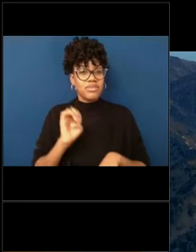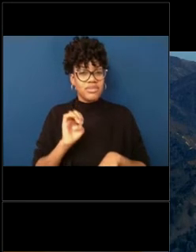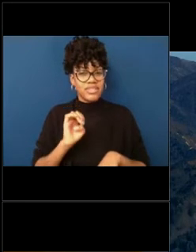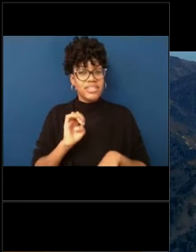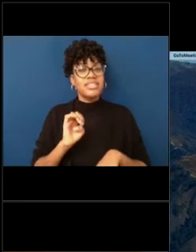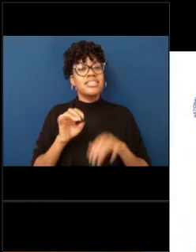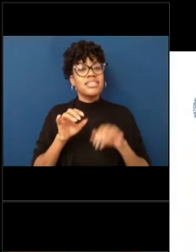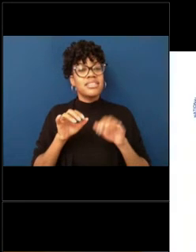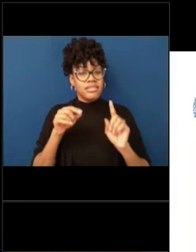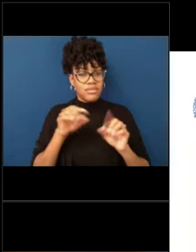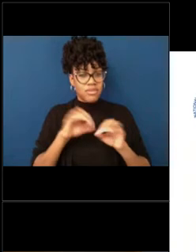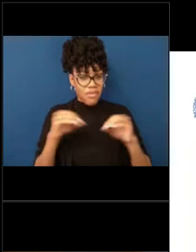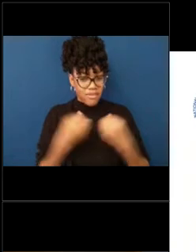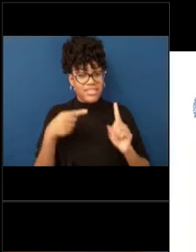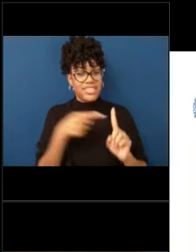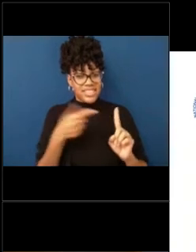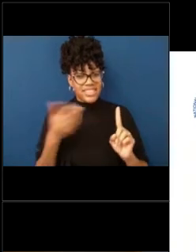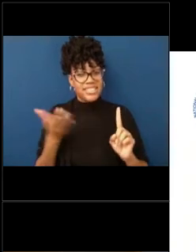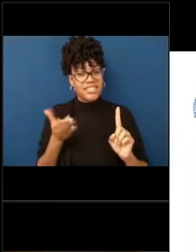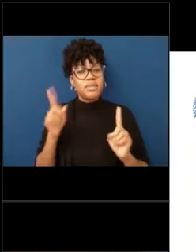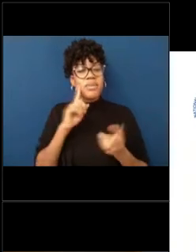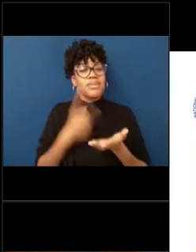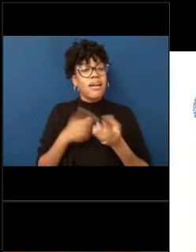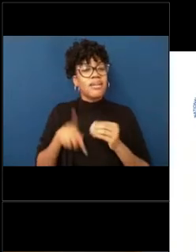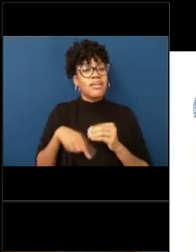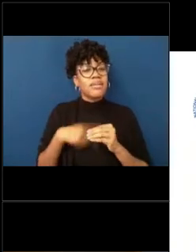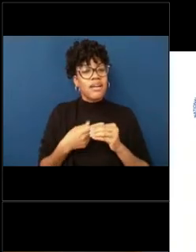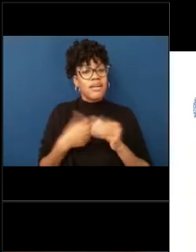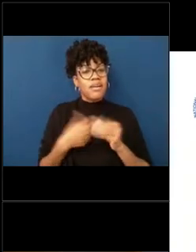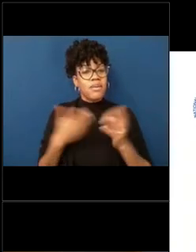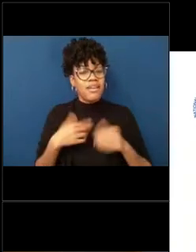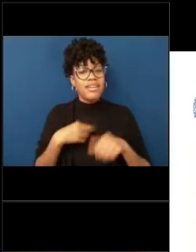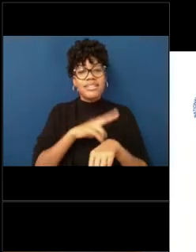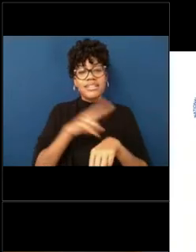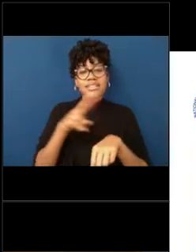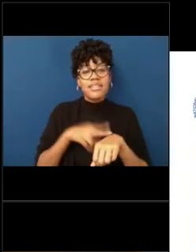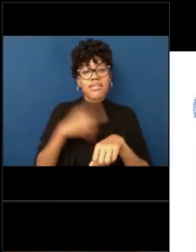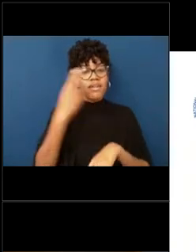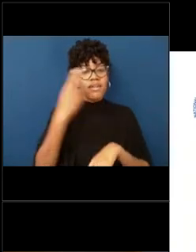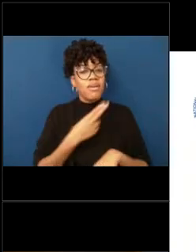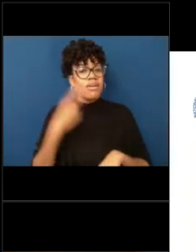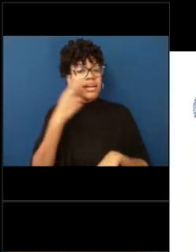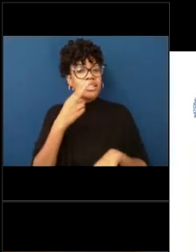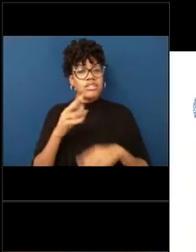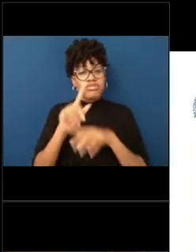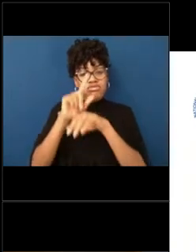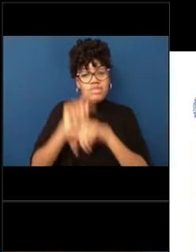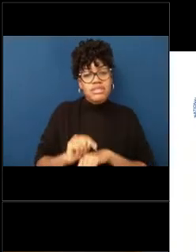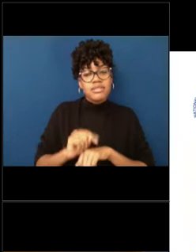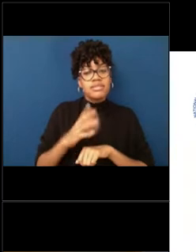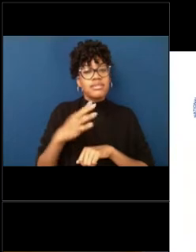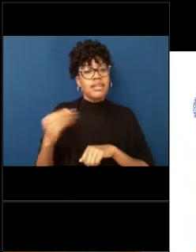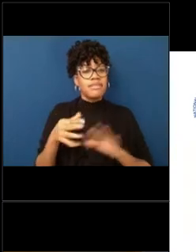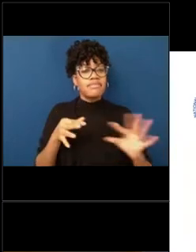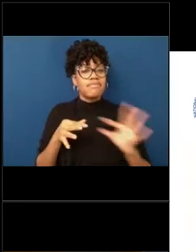who'll talk with us about native Hawaiian oral traditions and ancestral connections with the coral polyp.